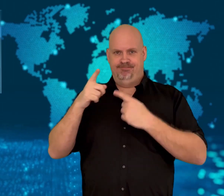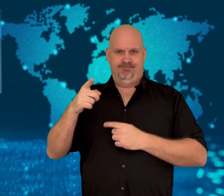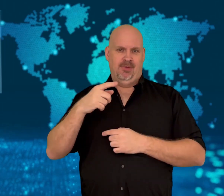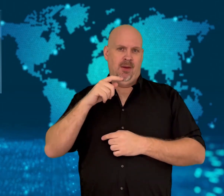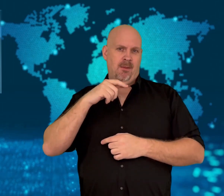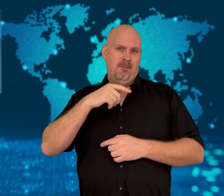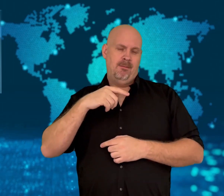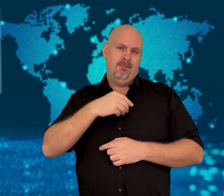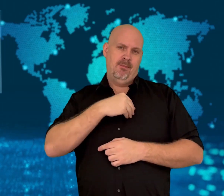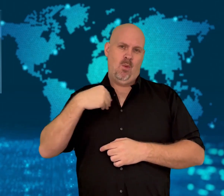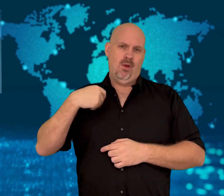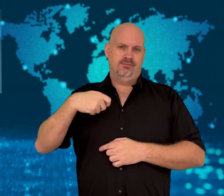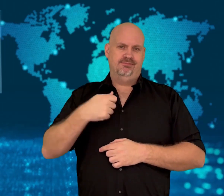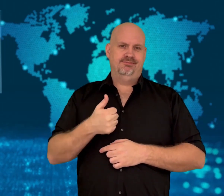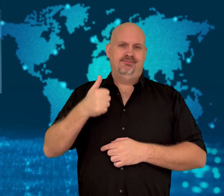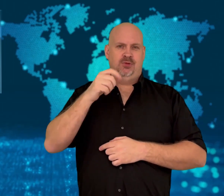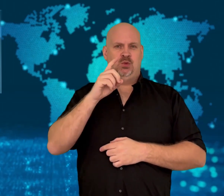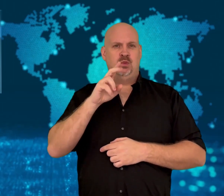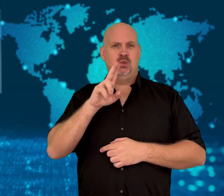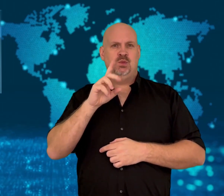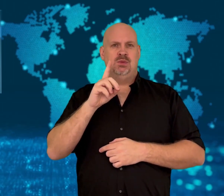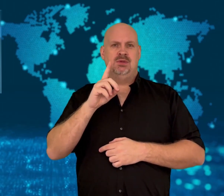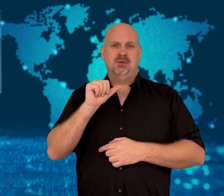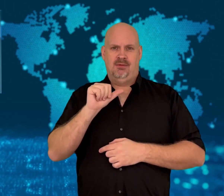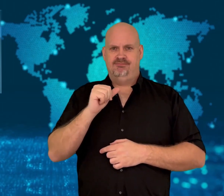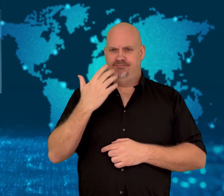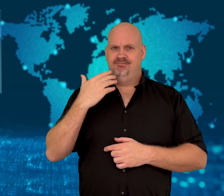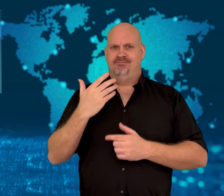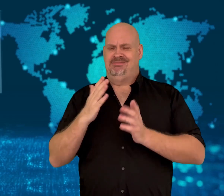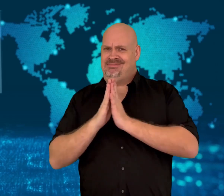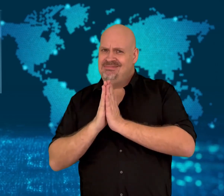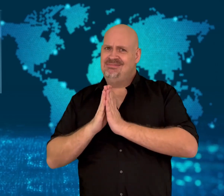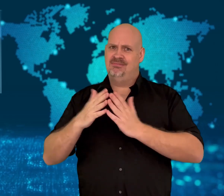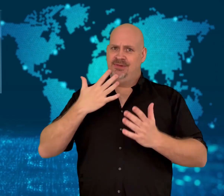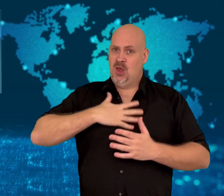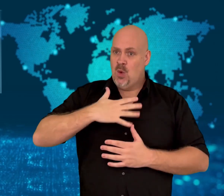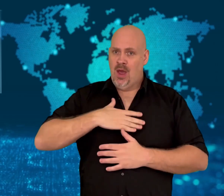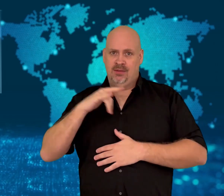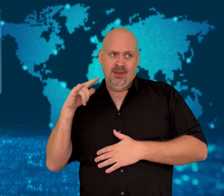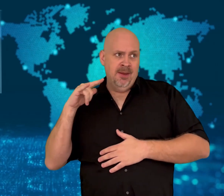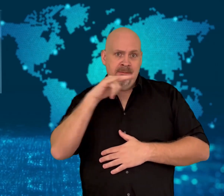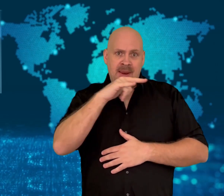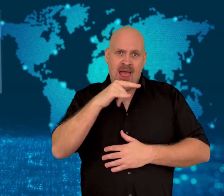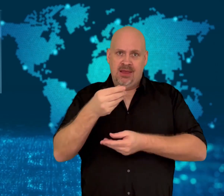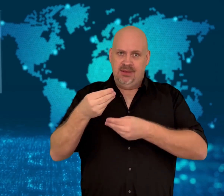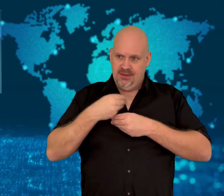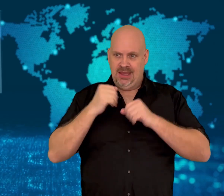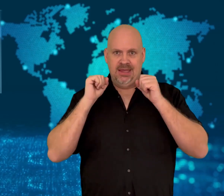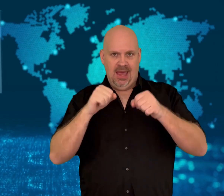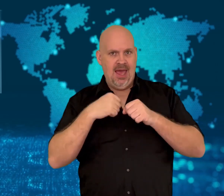so that his country could fight Russia in the air.